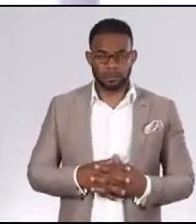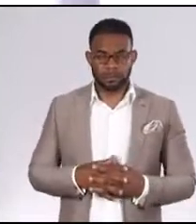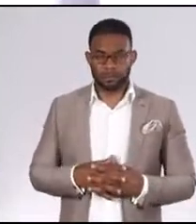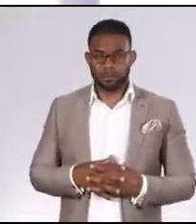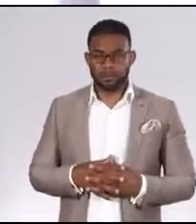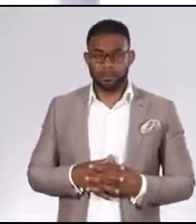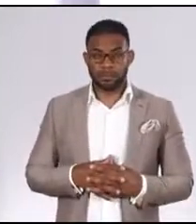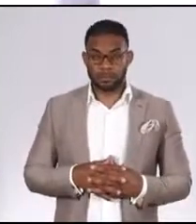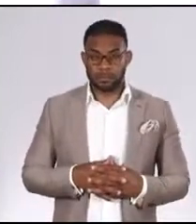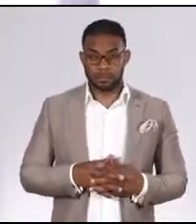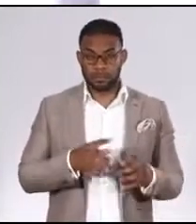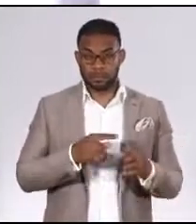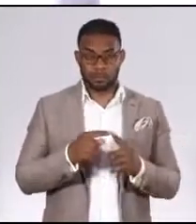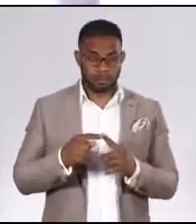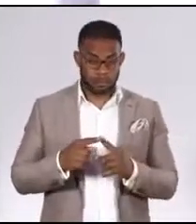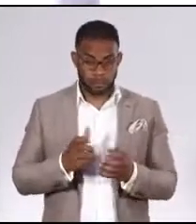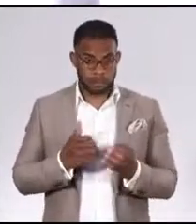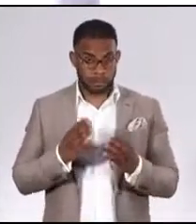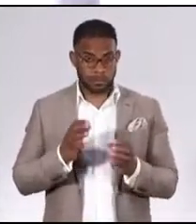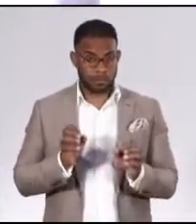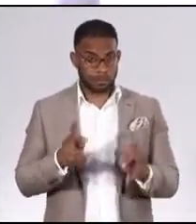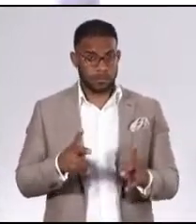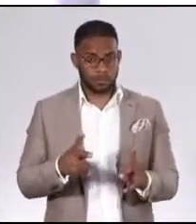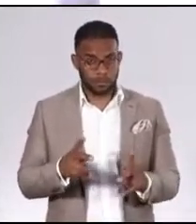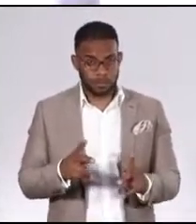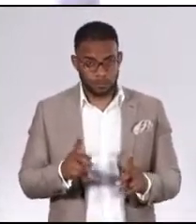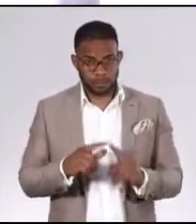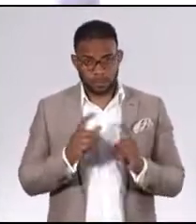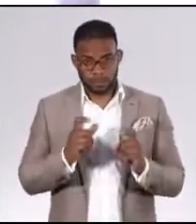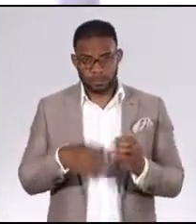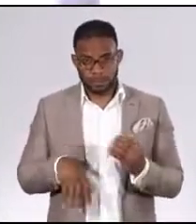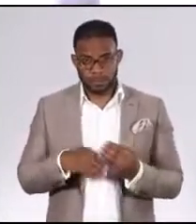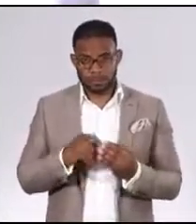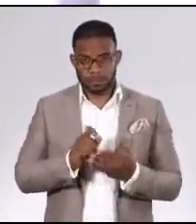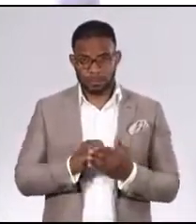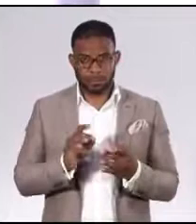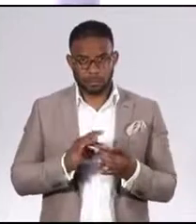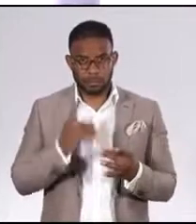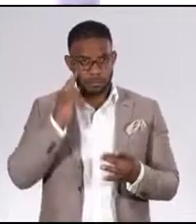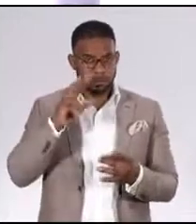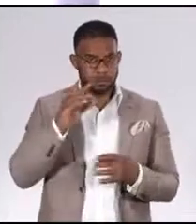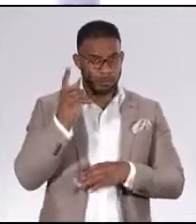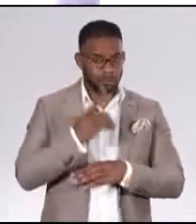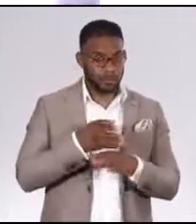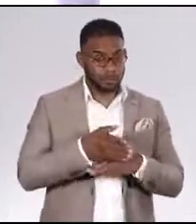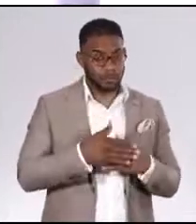Will also provided opportunity to give additional written comments for 30 days after today's meeting.